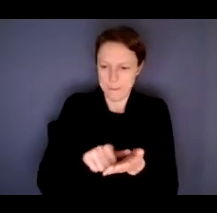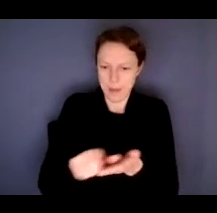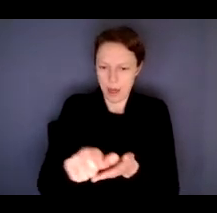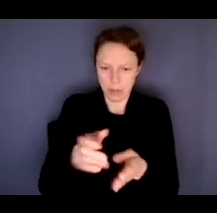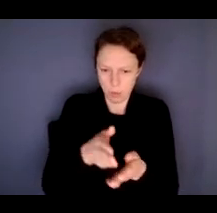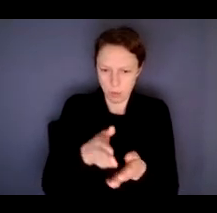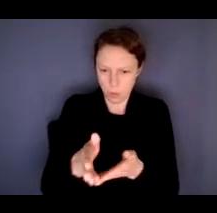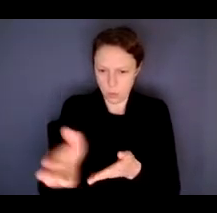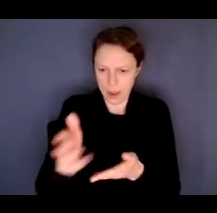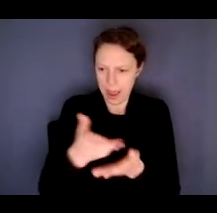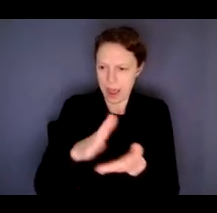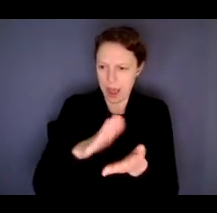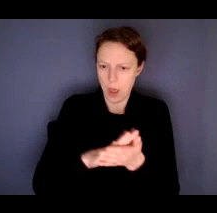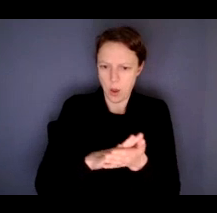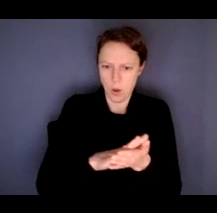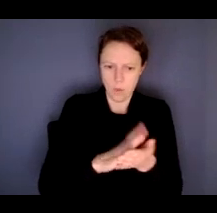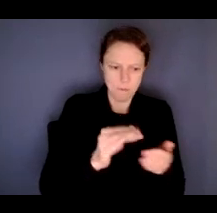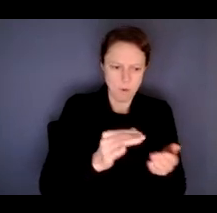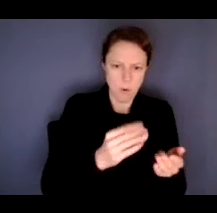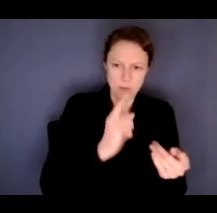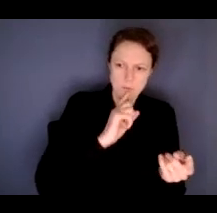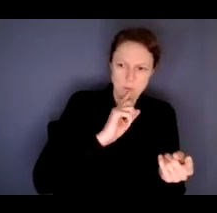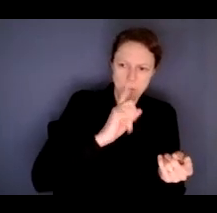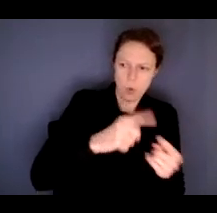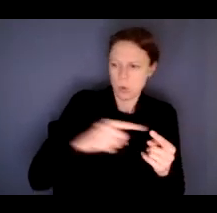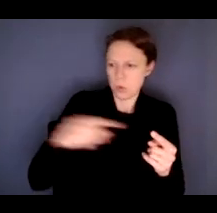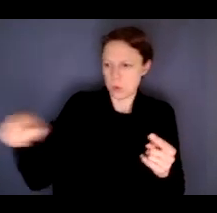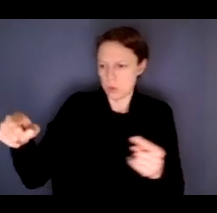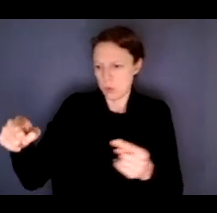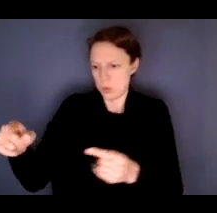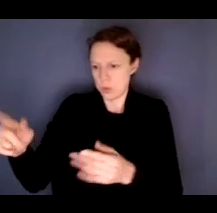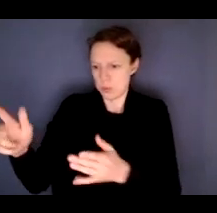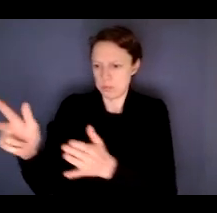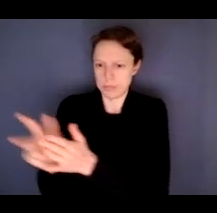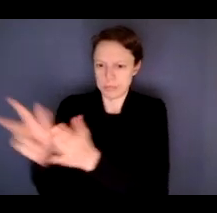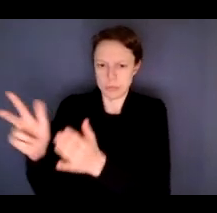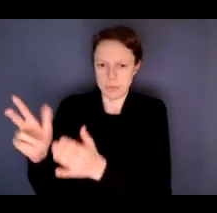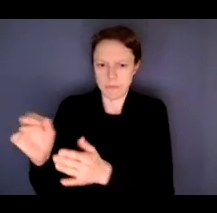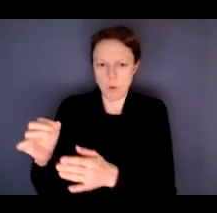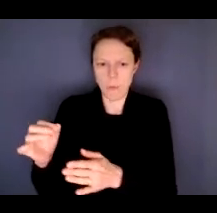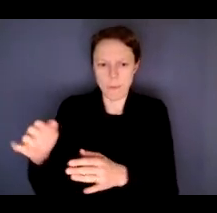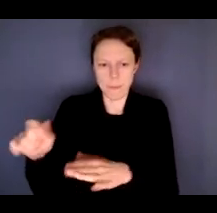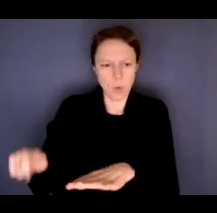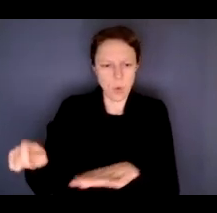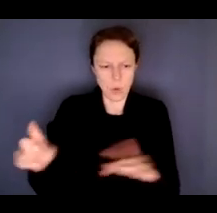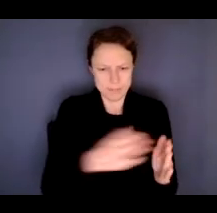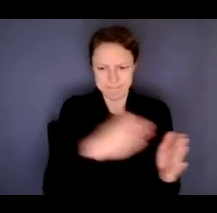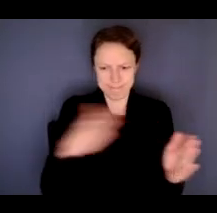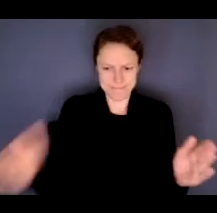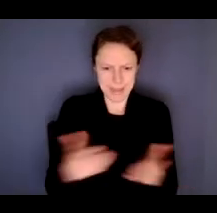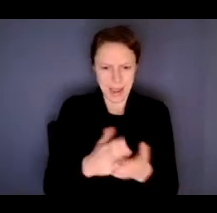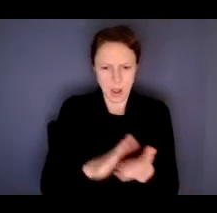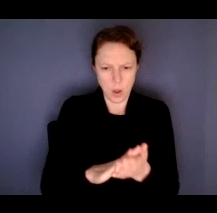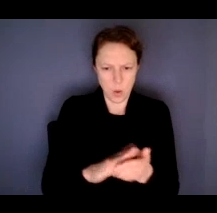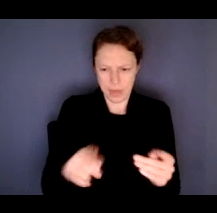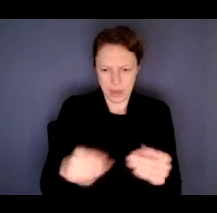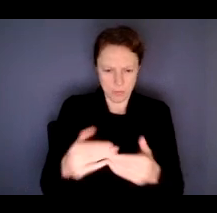to orders being put in place? GEORGIA: I think that's quite a broad question and it would really